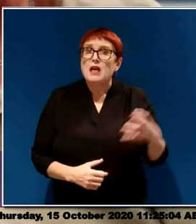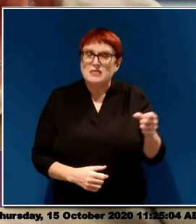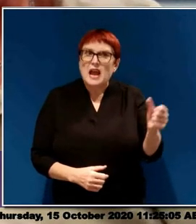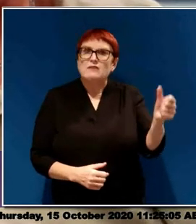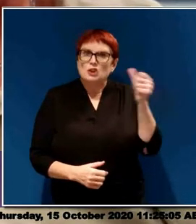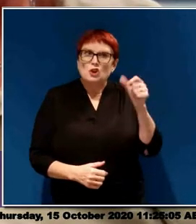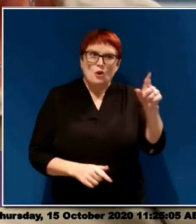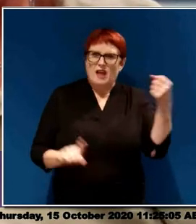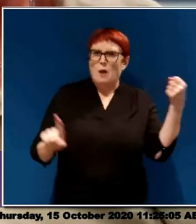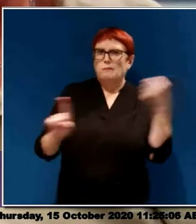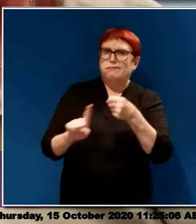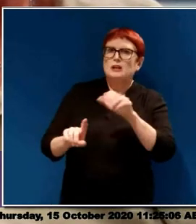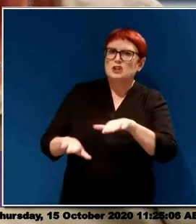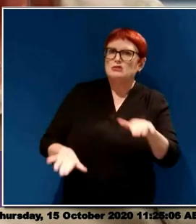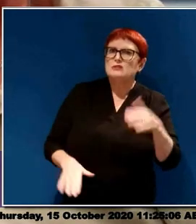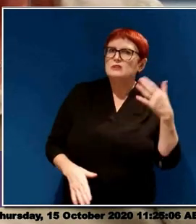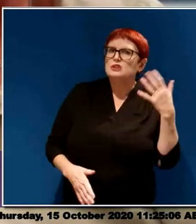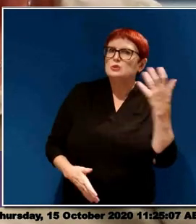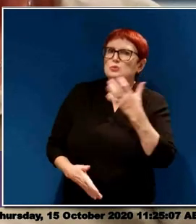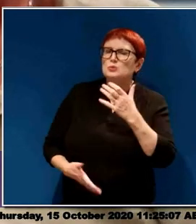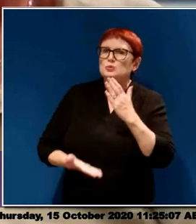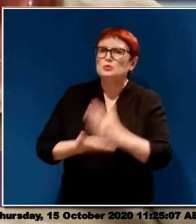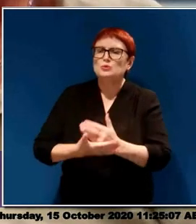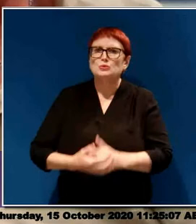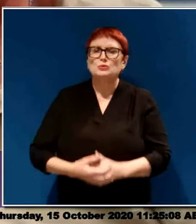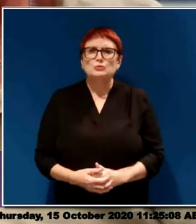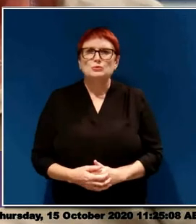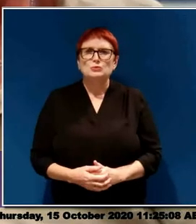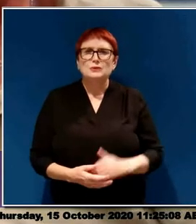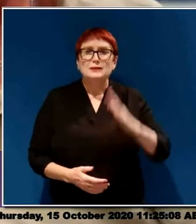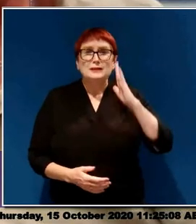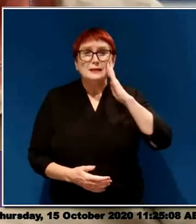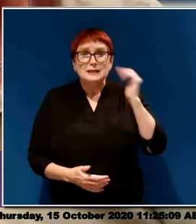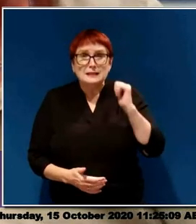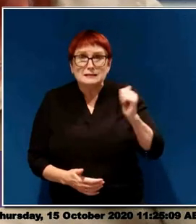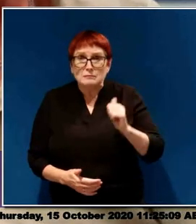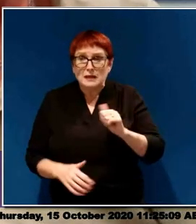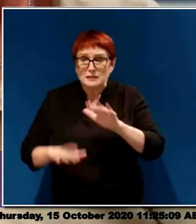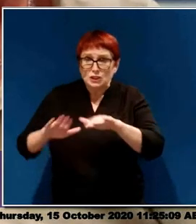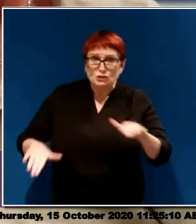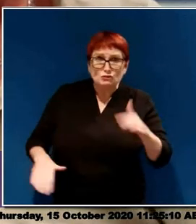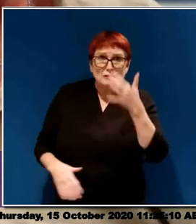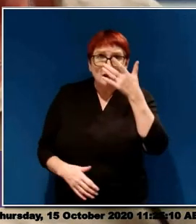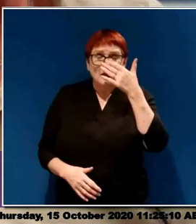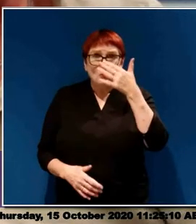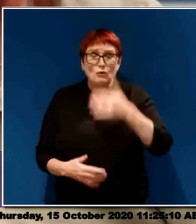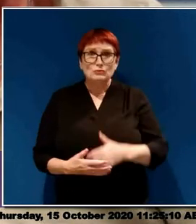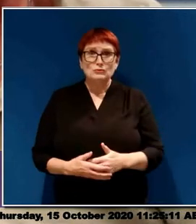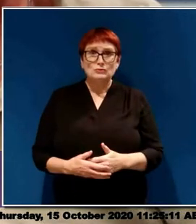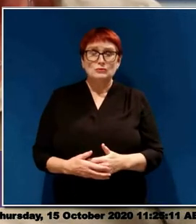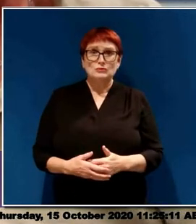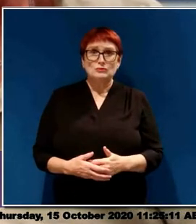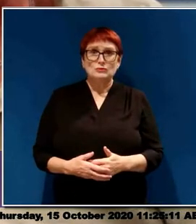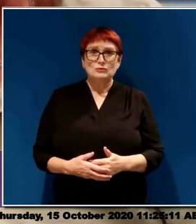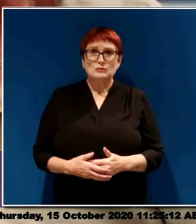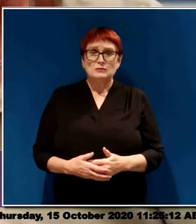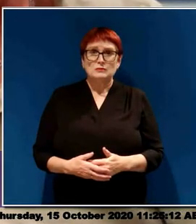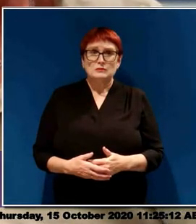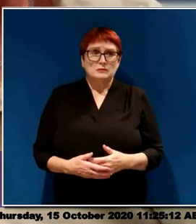It doesn't matter how old these kids are, they've got to be taught that, you know, if you do something or say something to these children, you know,